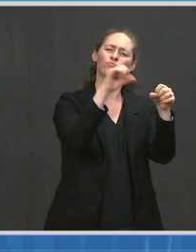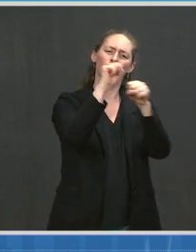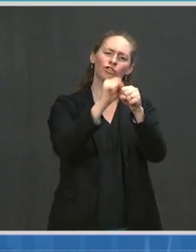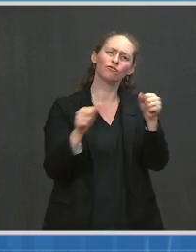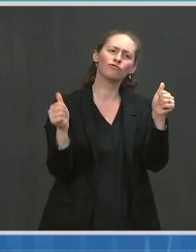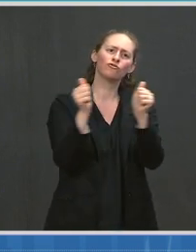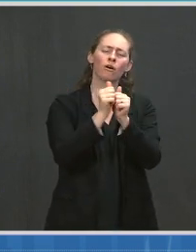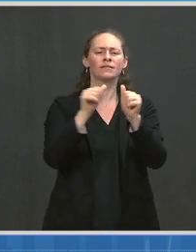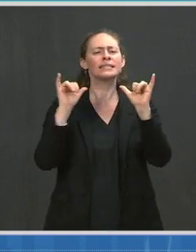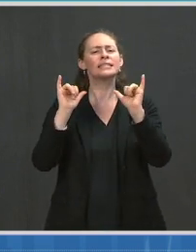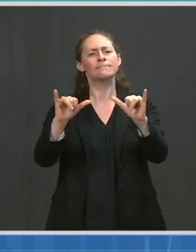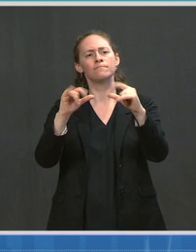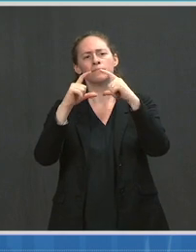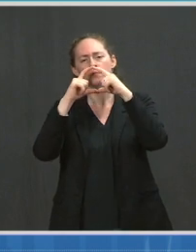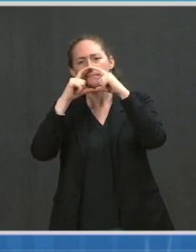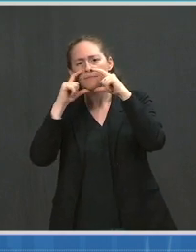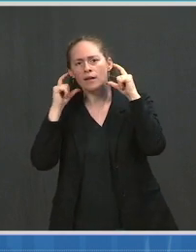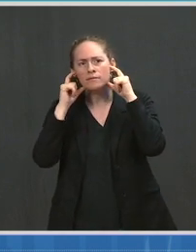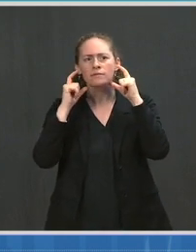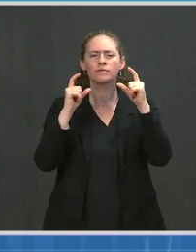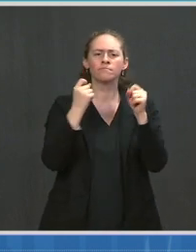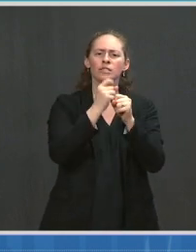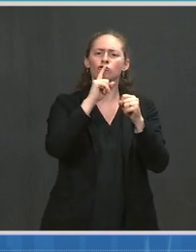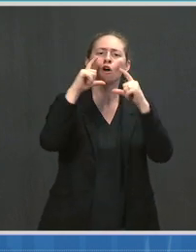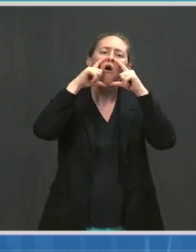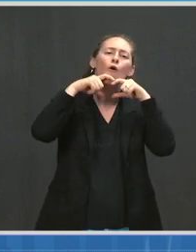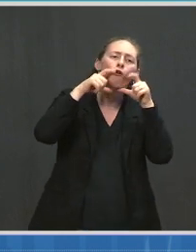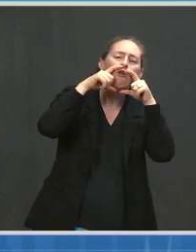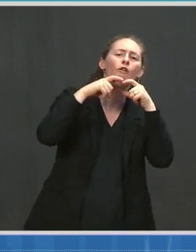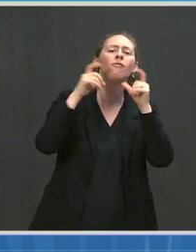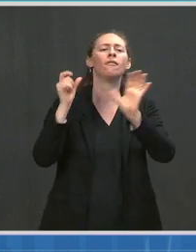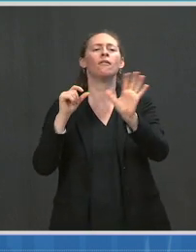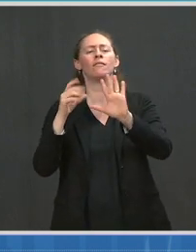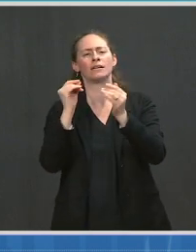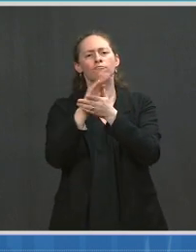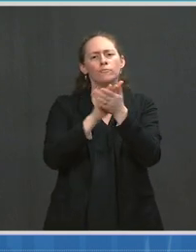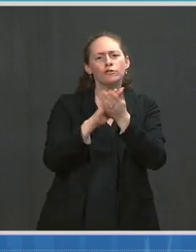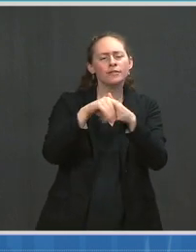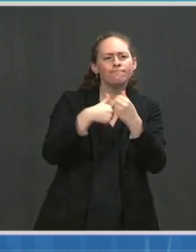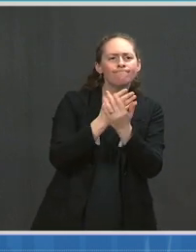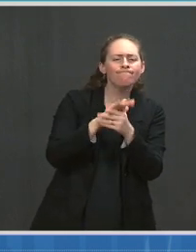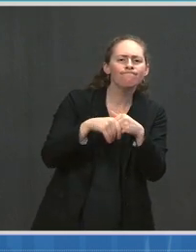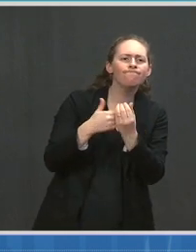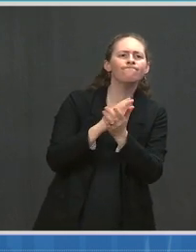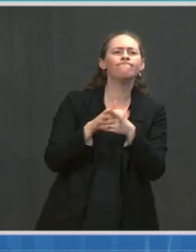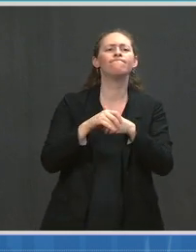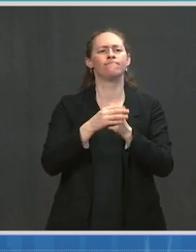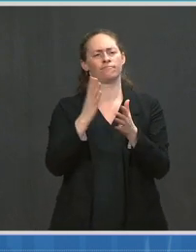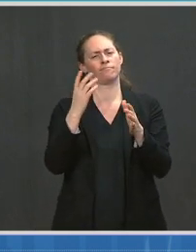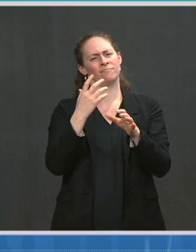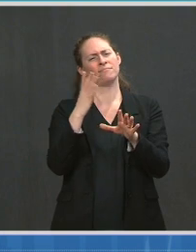now that we know can reverse these concerning trends. Thank you. I will now turn things over to Dr. Fauci.